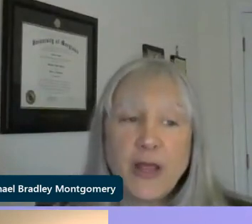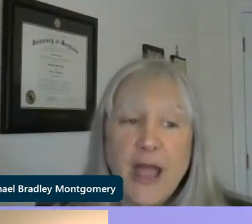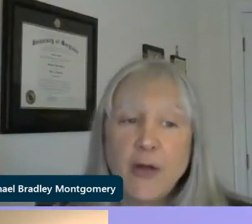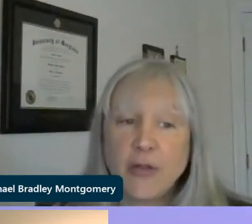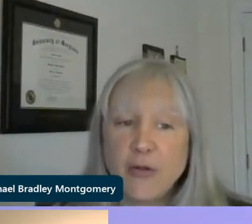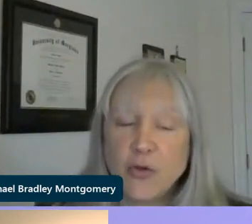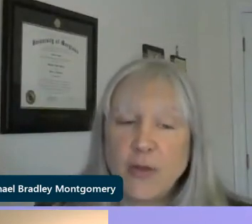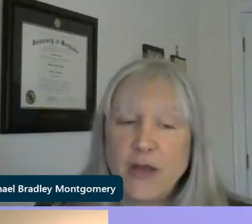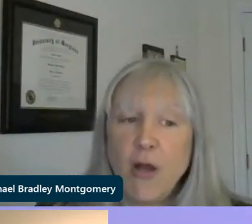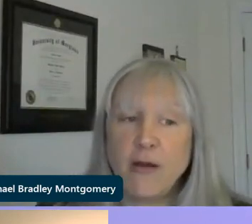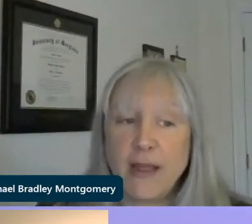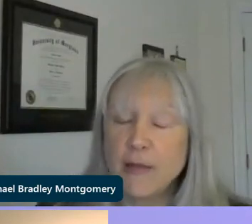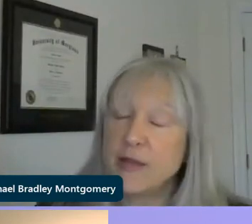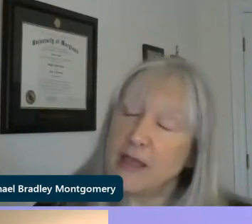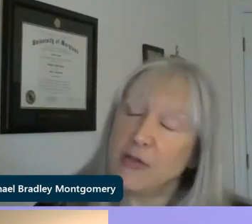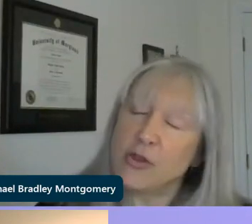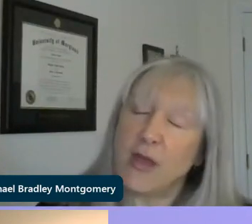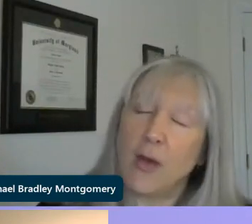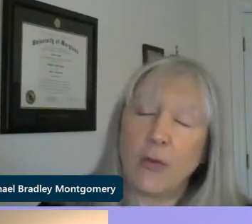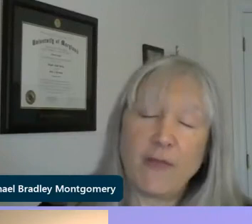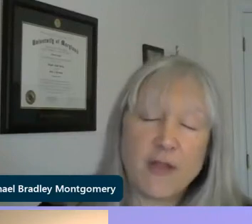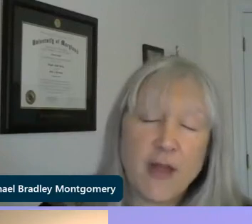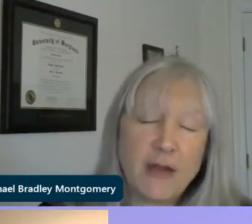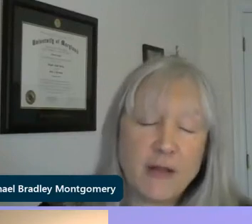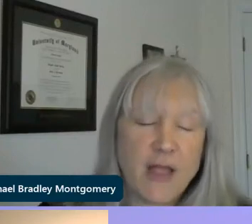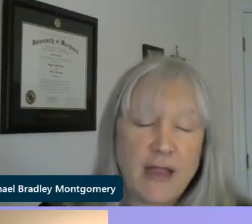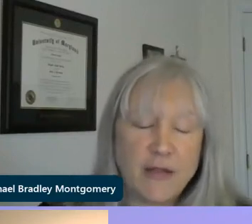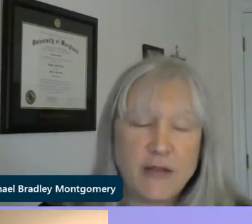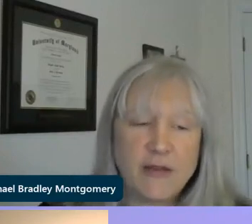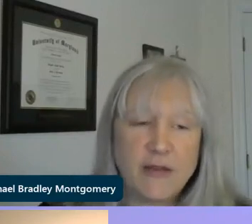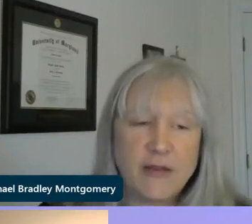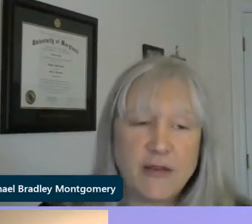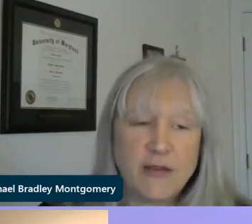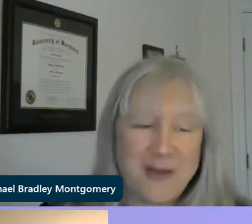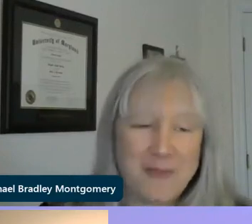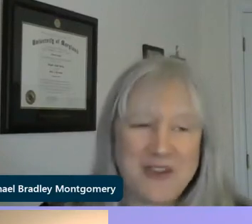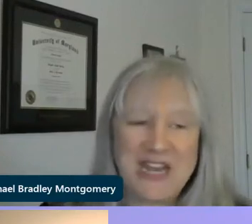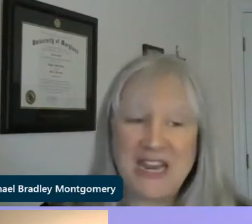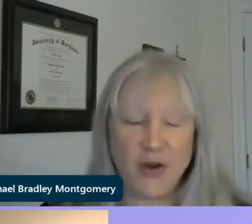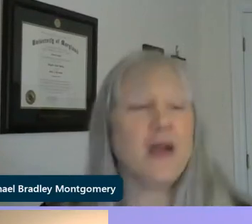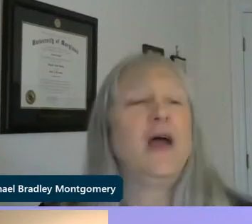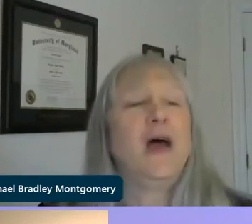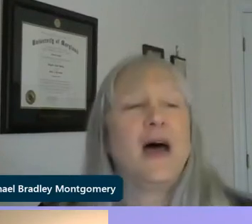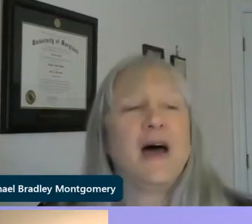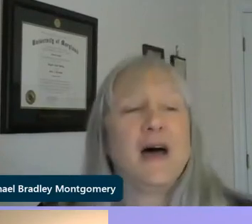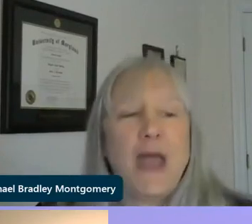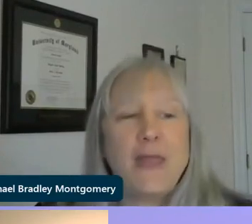putting out on social media our next stage. Uh, we'll get this updated slides to deck to update here. Um, and then our next